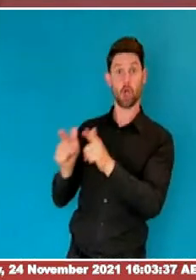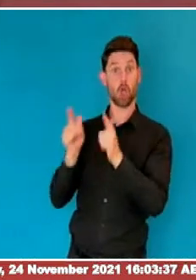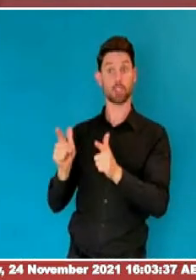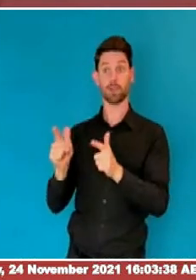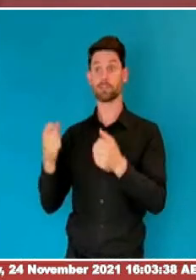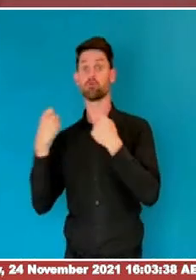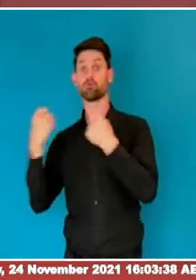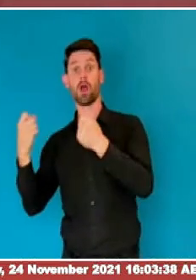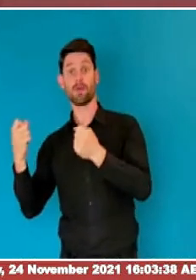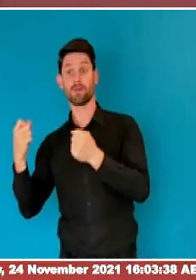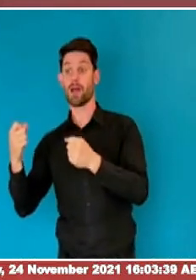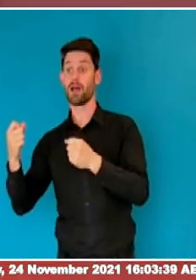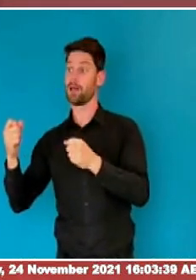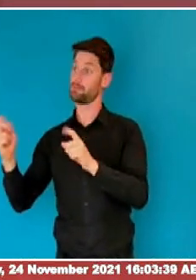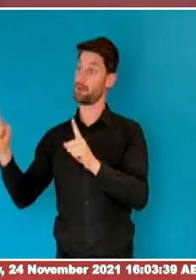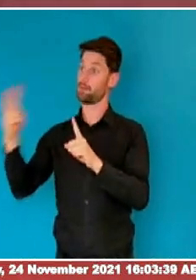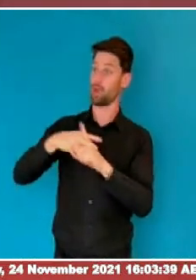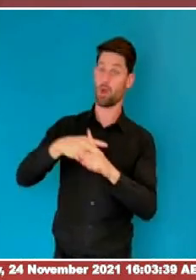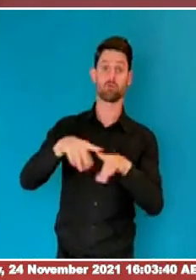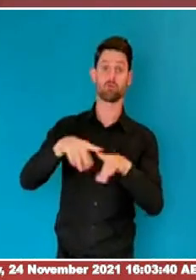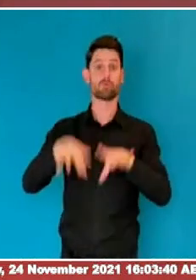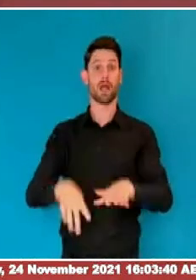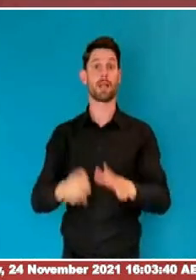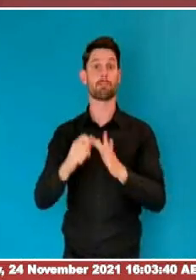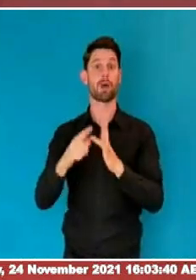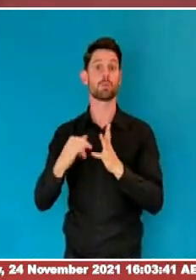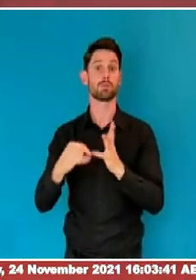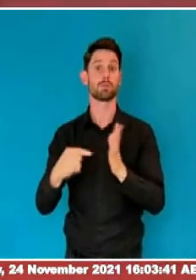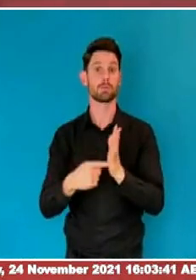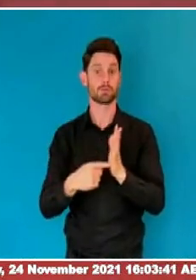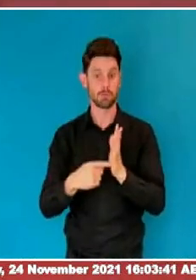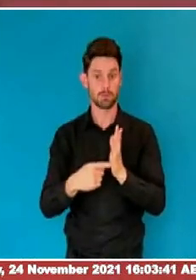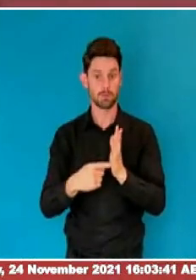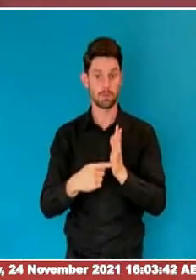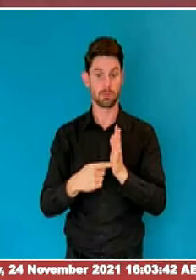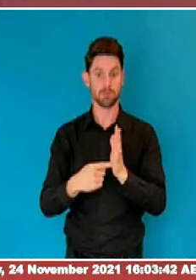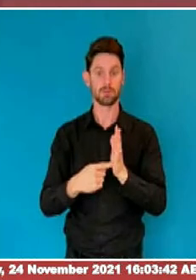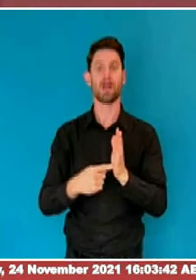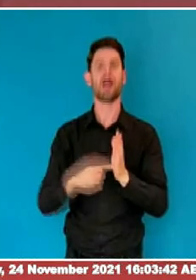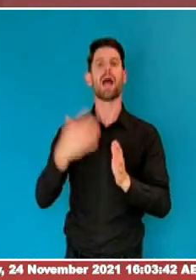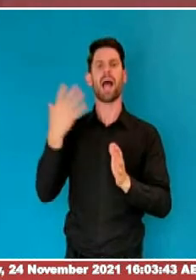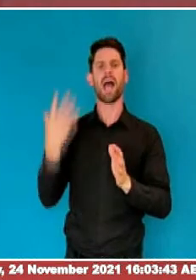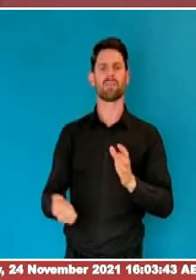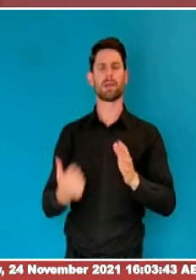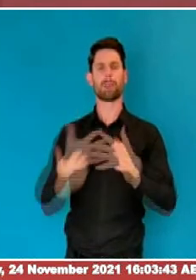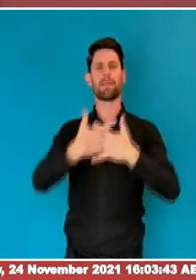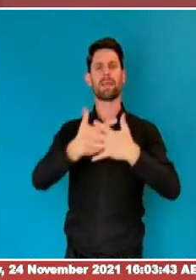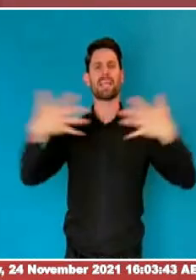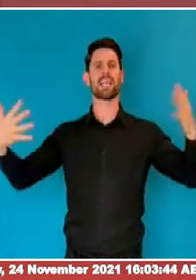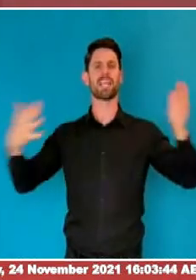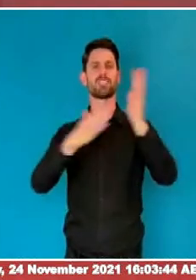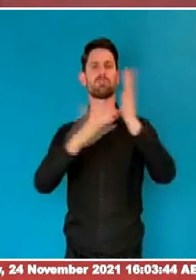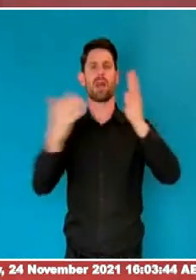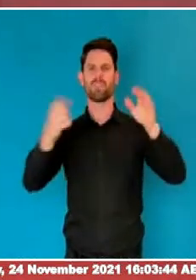into our business where, you know, they are pulling curtain sliders back for 20, 30 years